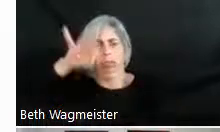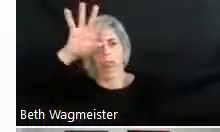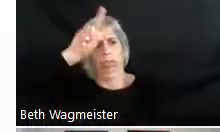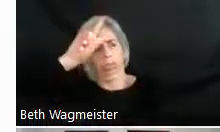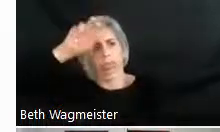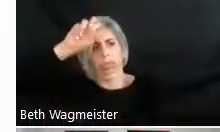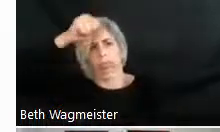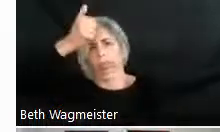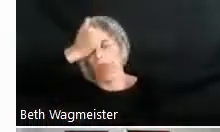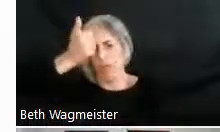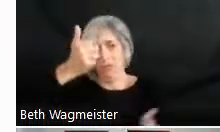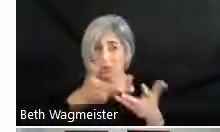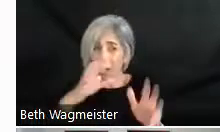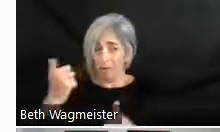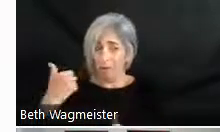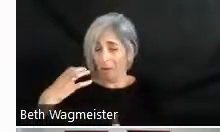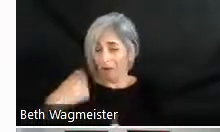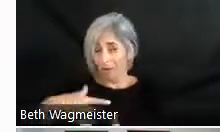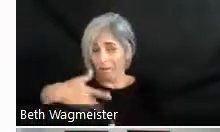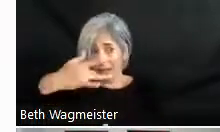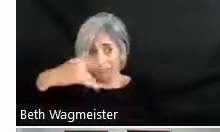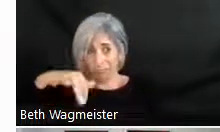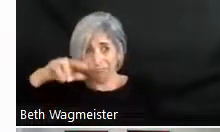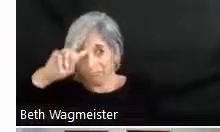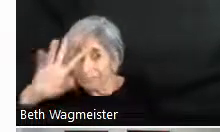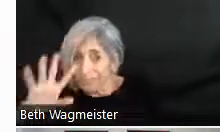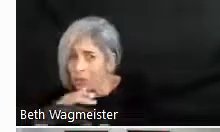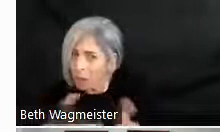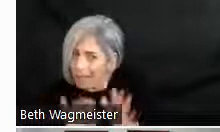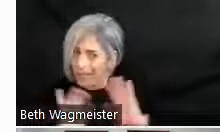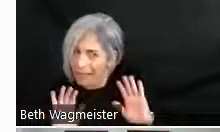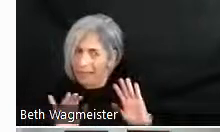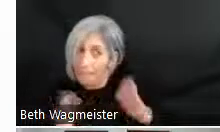your boss to feel like an idiot. You know, even maybe sometimes they don't listen to